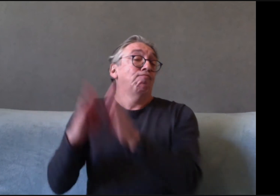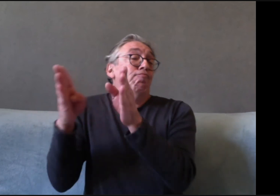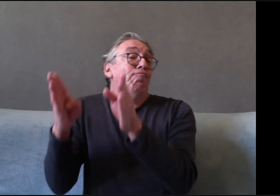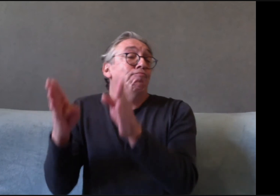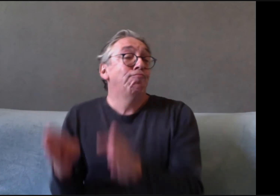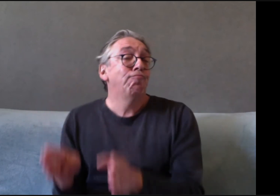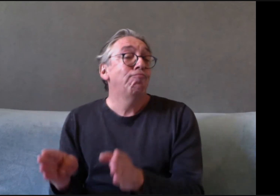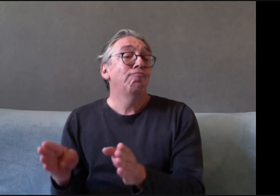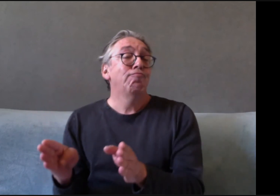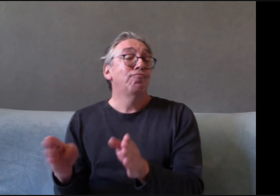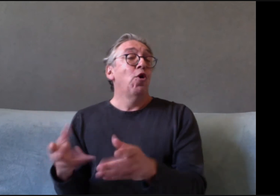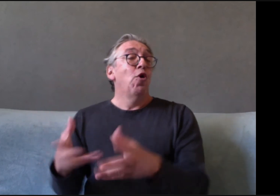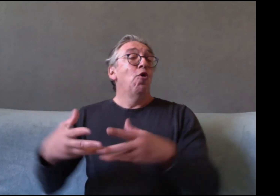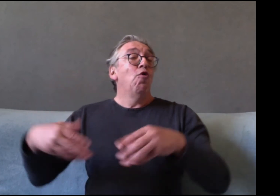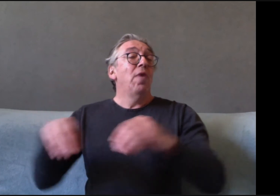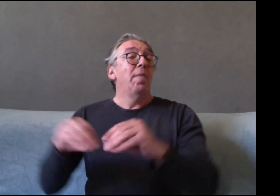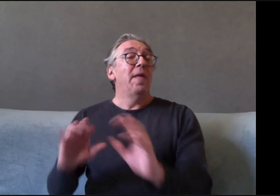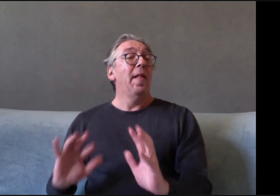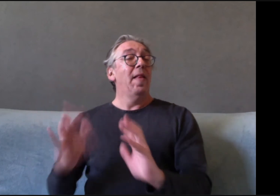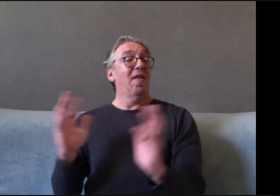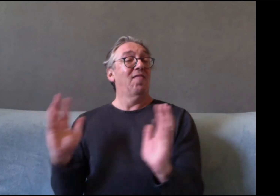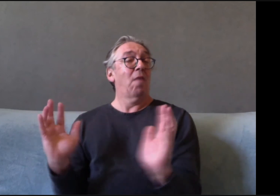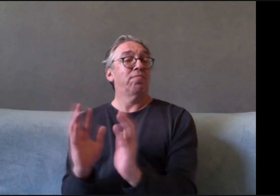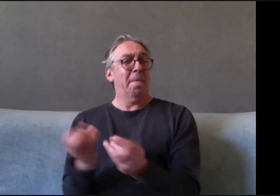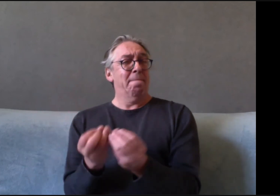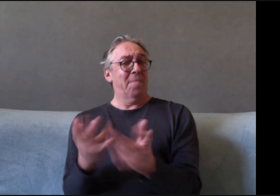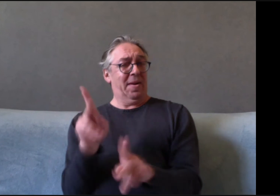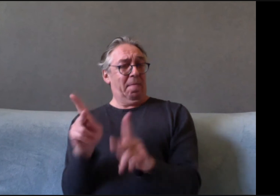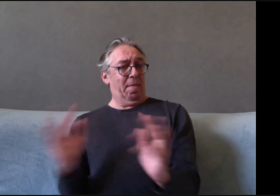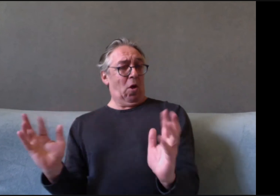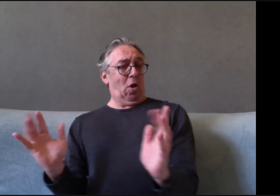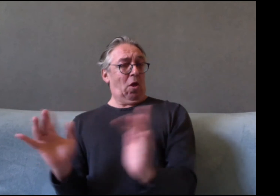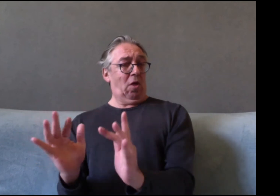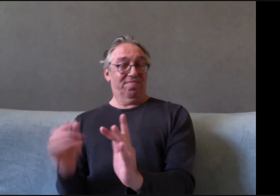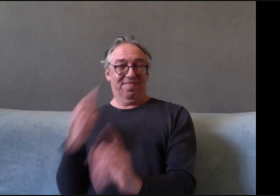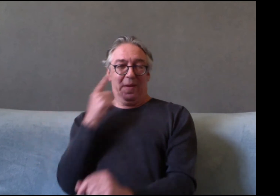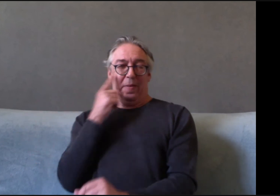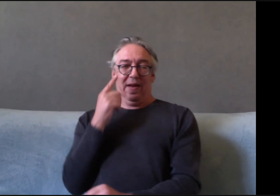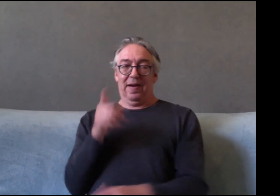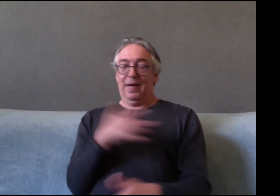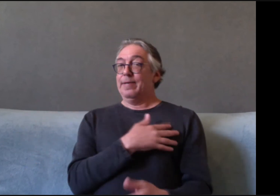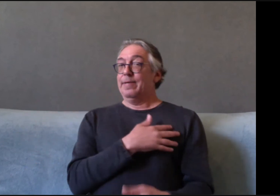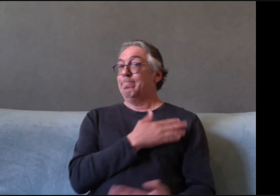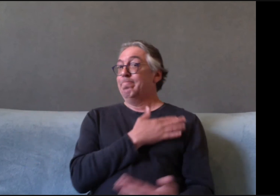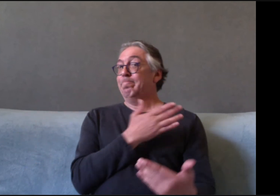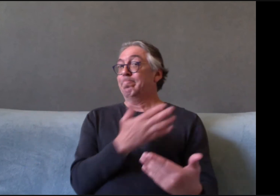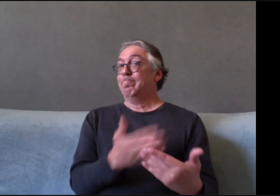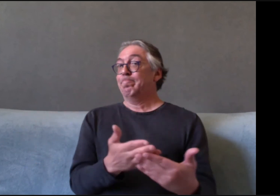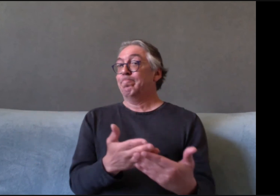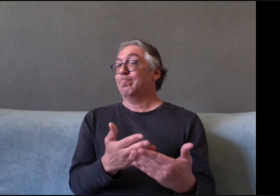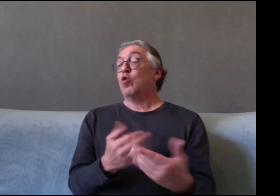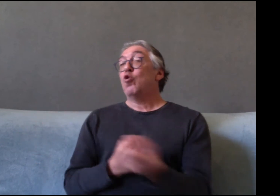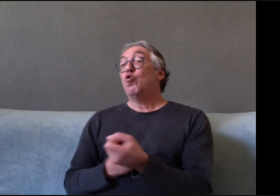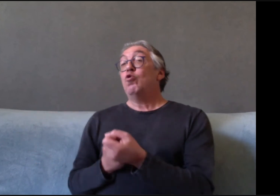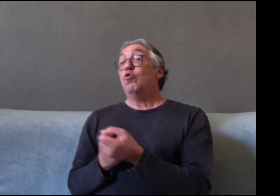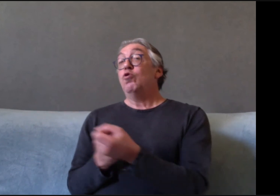I think family support is not being forth coming or recognized as something that's needed during this crisis.